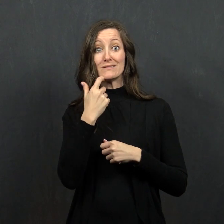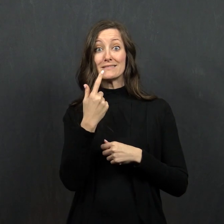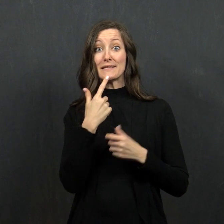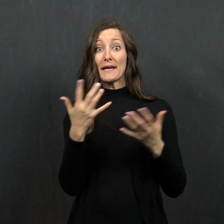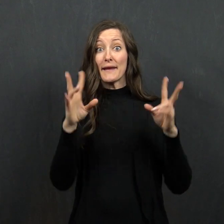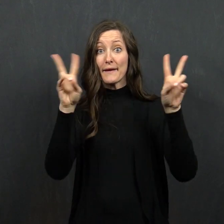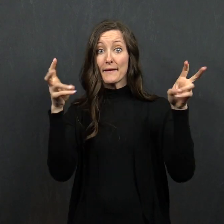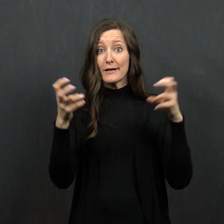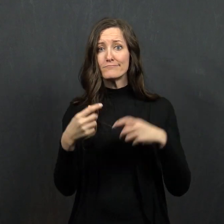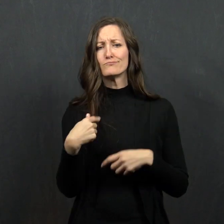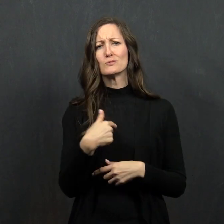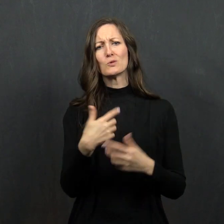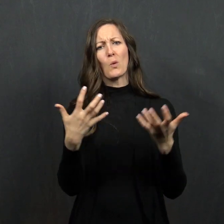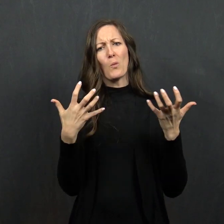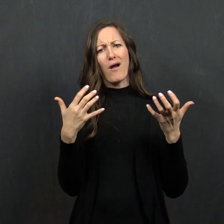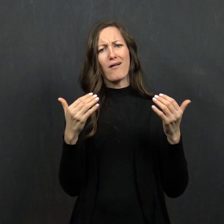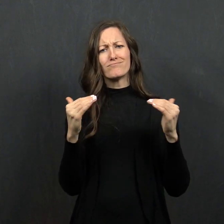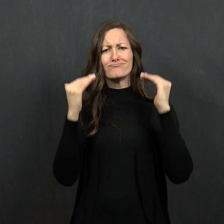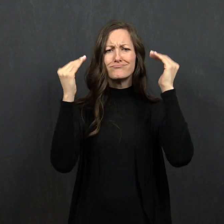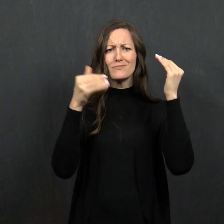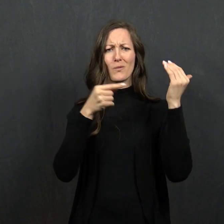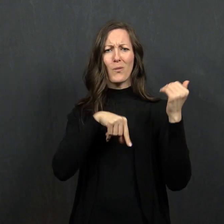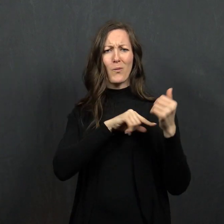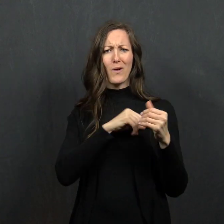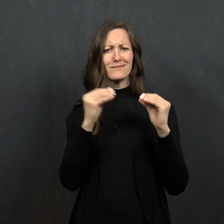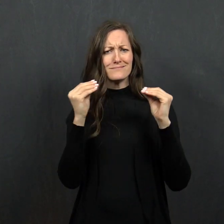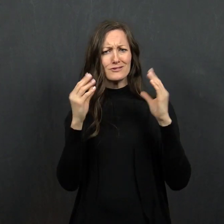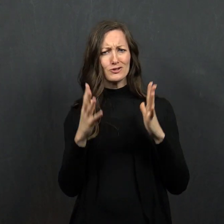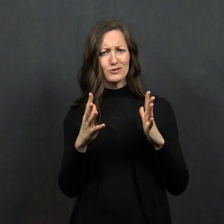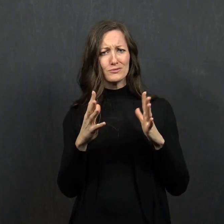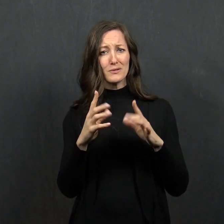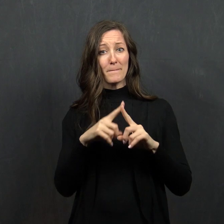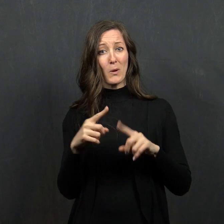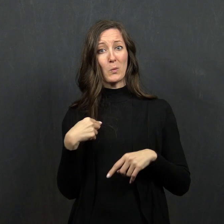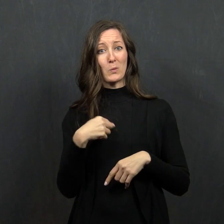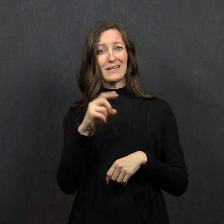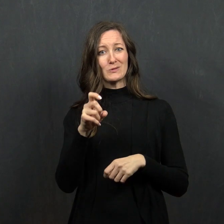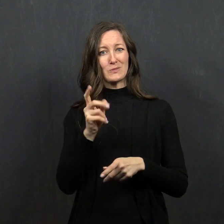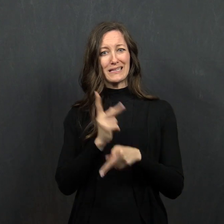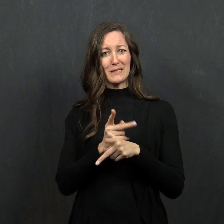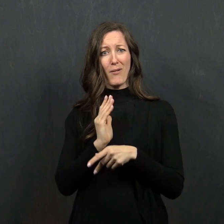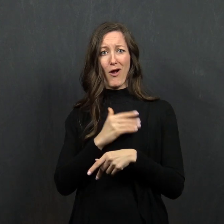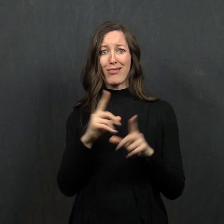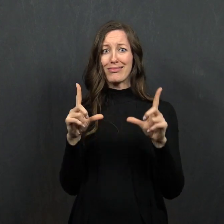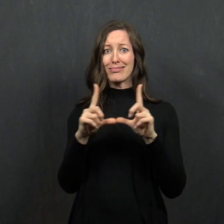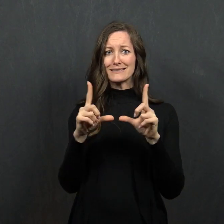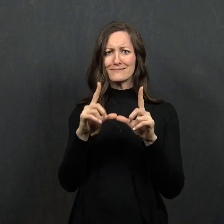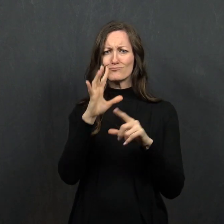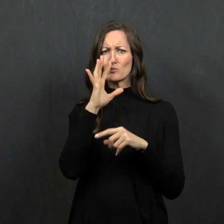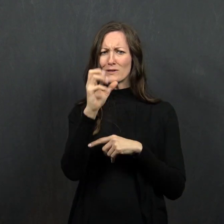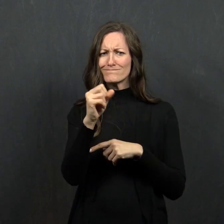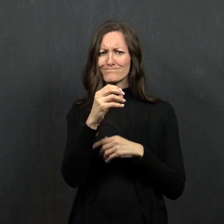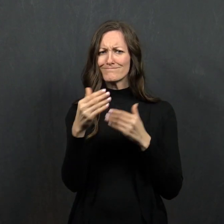“We all want high quality teachers – but we need to keep our licenses attractive